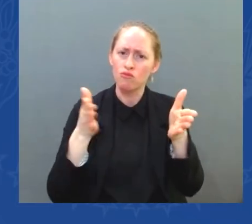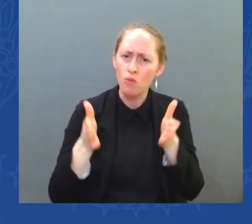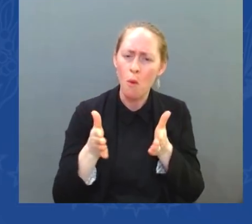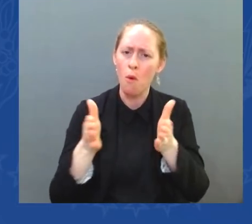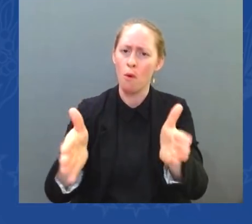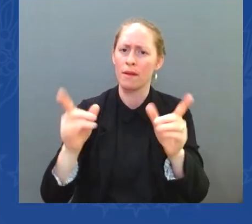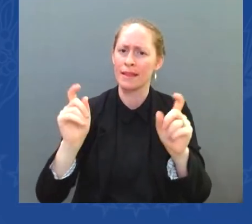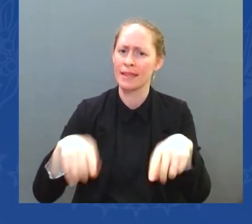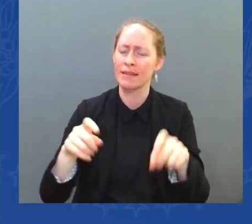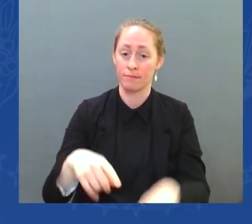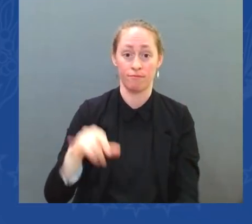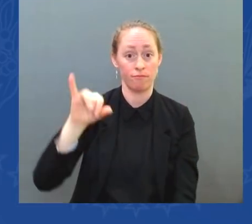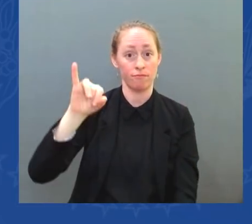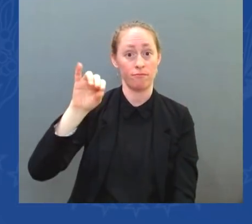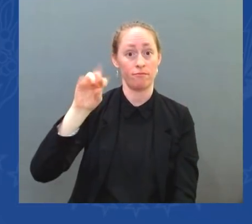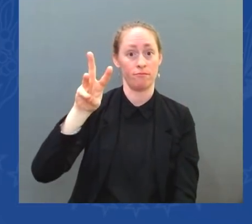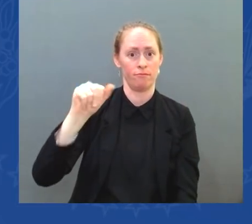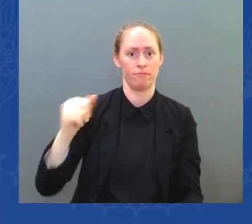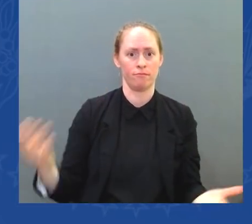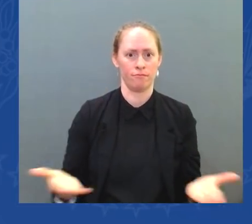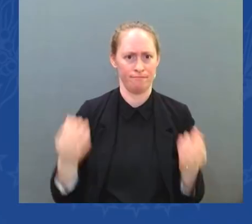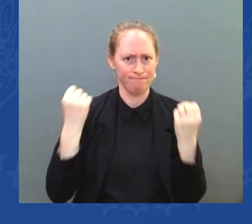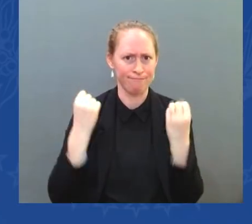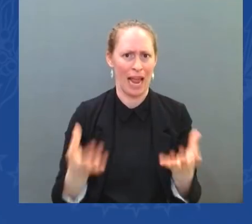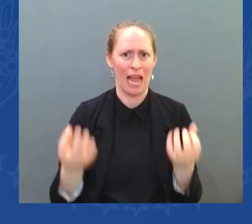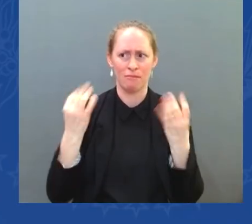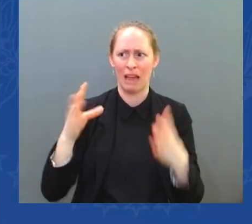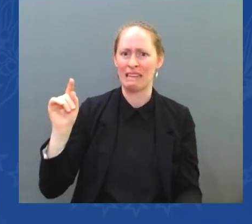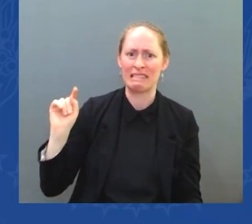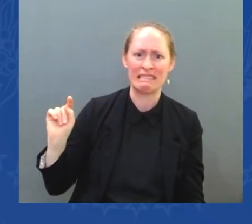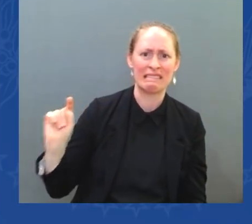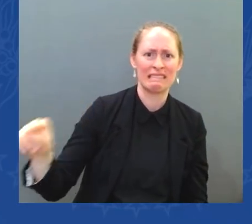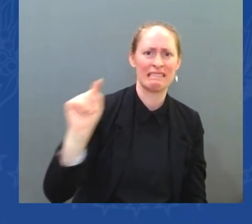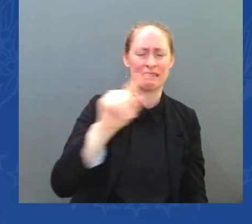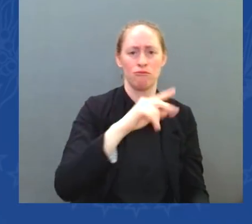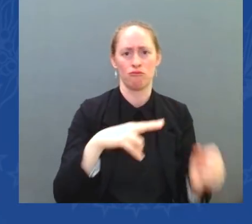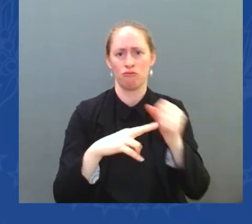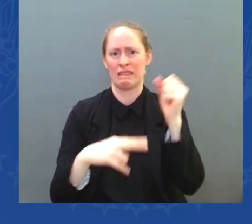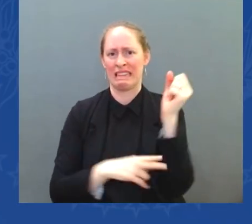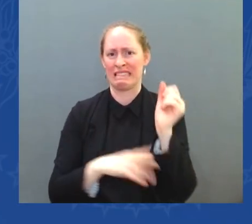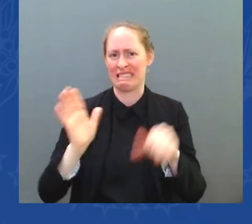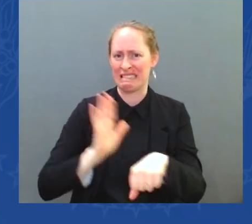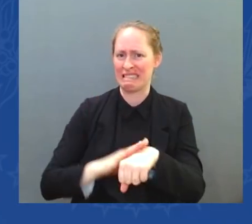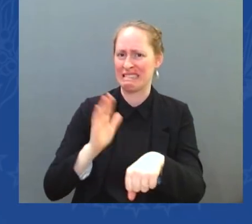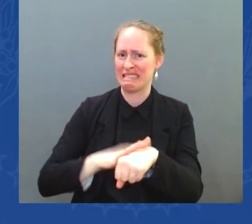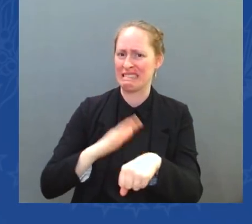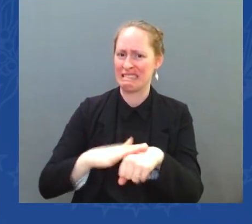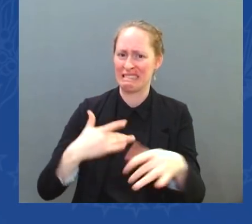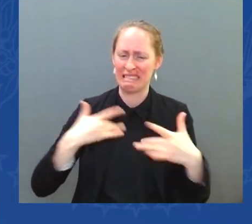Four thousand five hundred are in "poor condition." And here is reason why Cindy's work